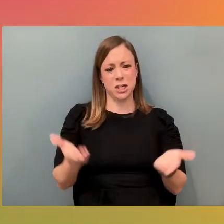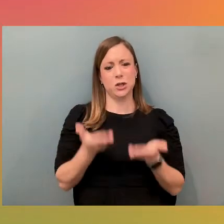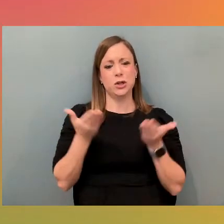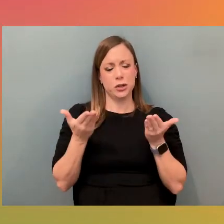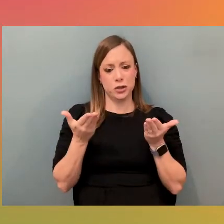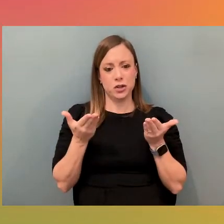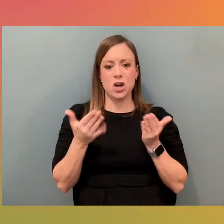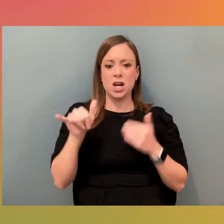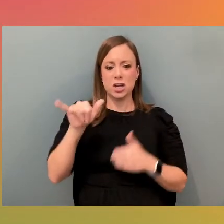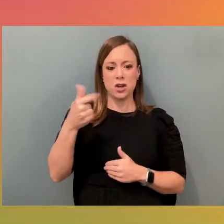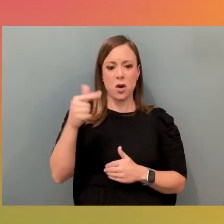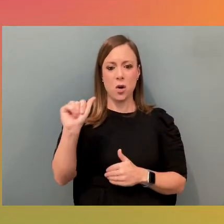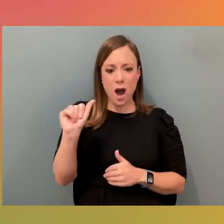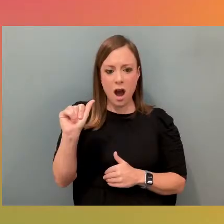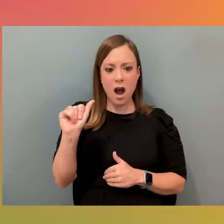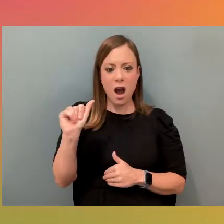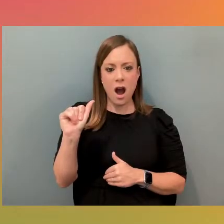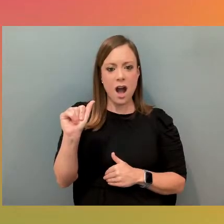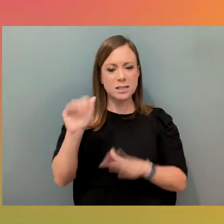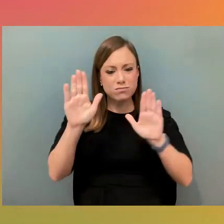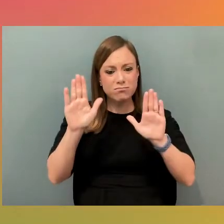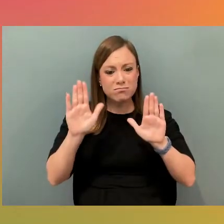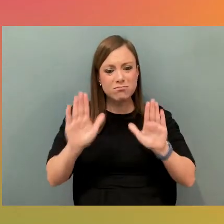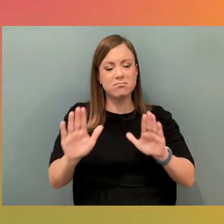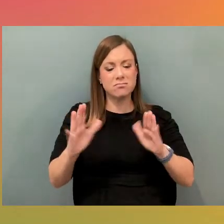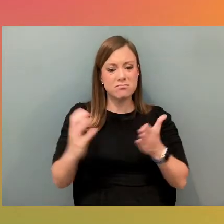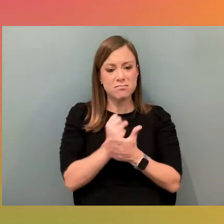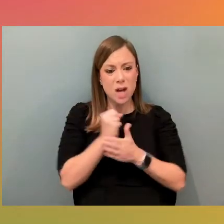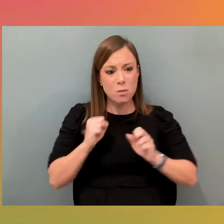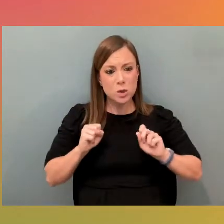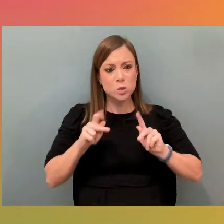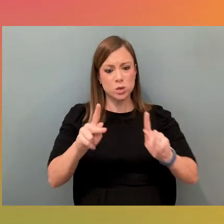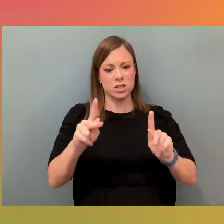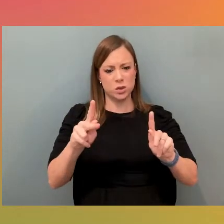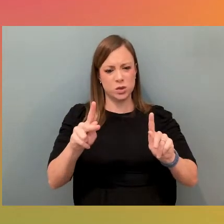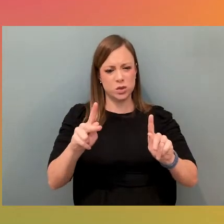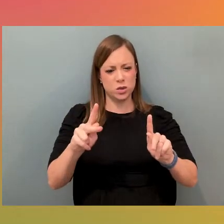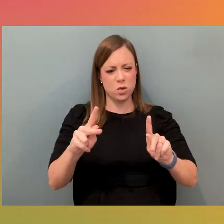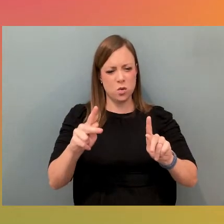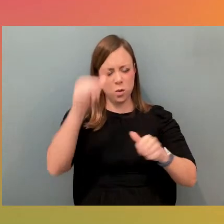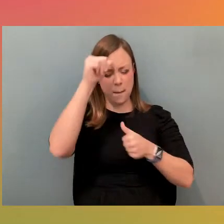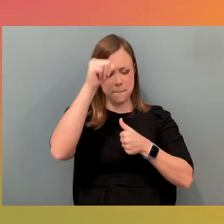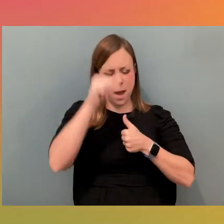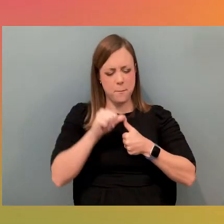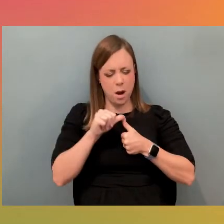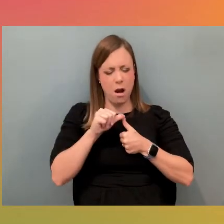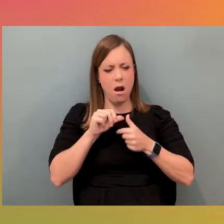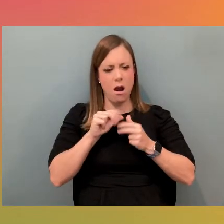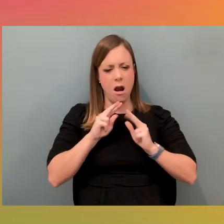HONORED TO BE HERE TODAY BECAUSE YOGA IS A WONDERFUL